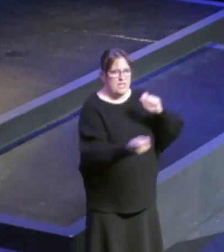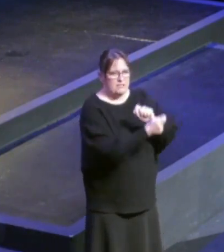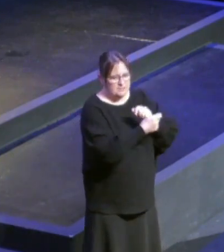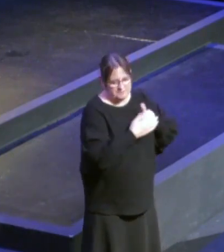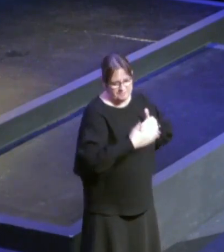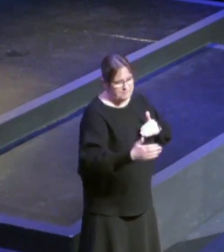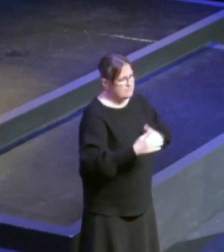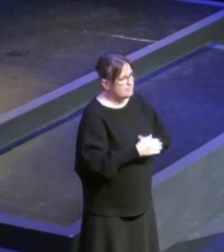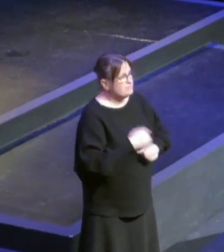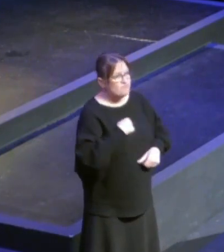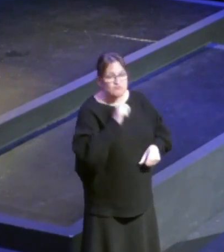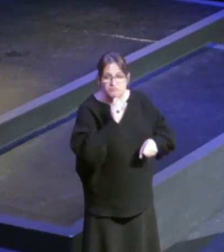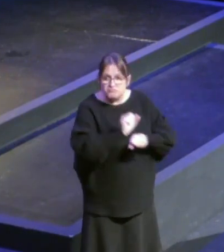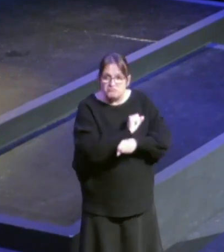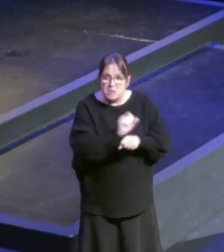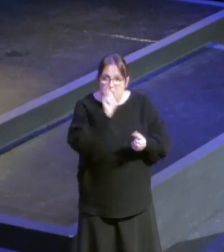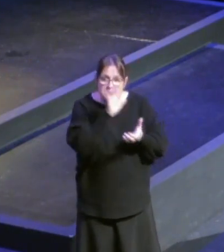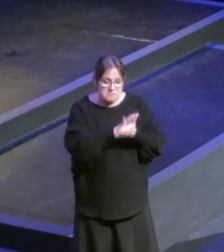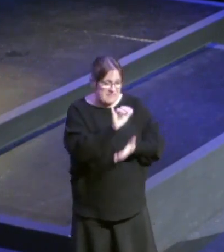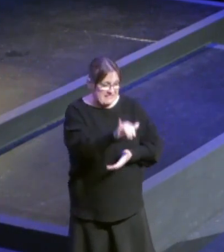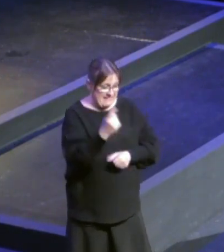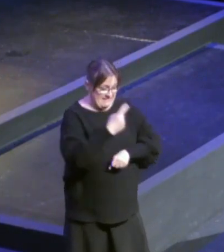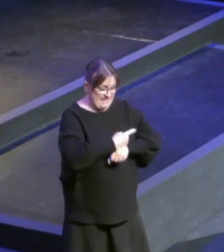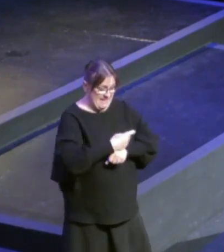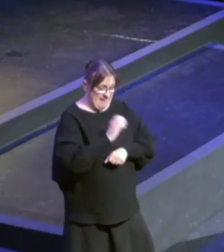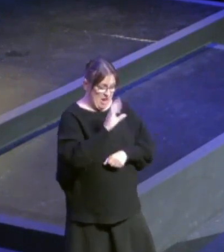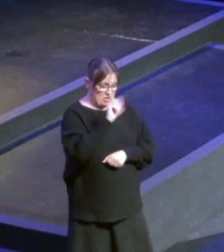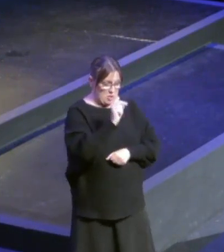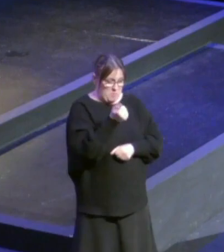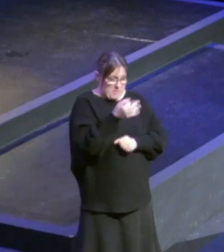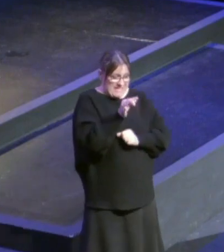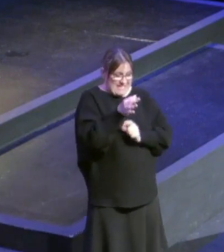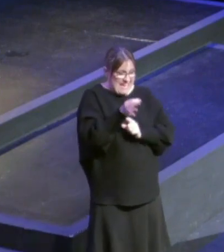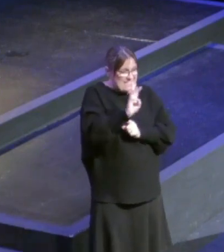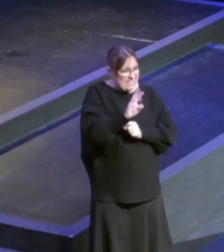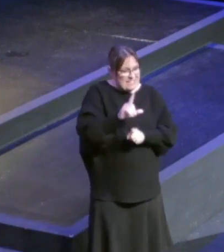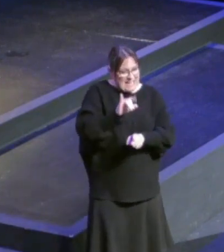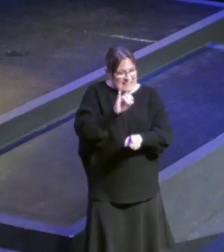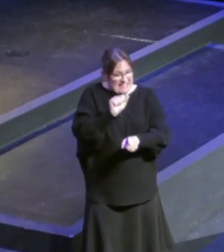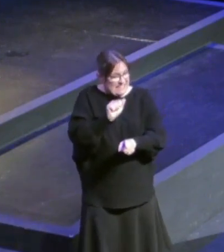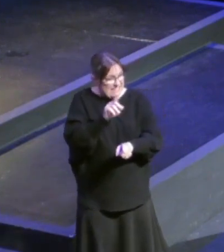I truly believe in that day, in October, 1996, Lisa Denny saved my life.